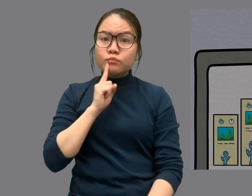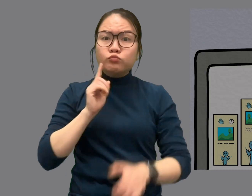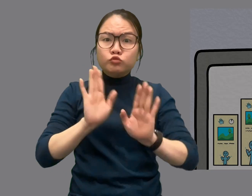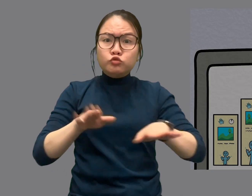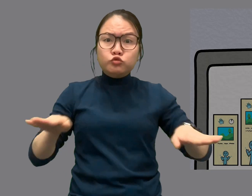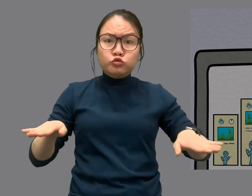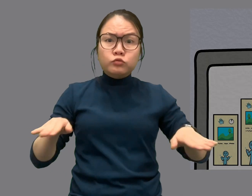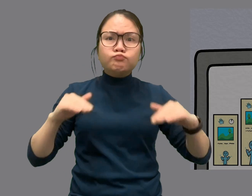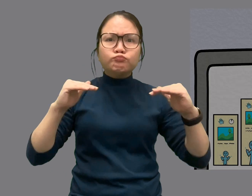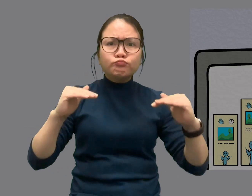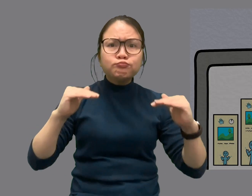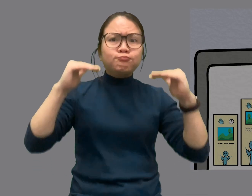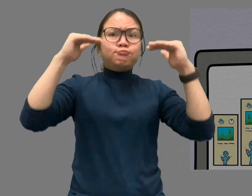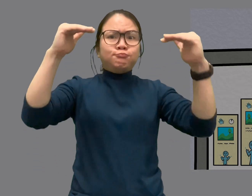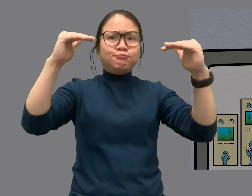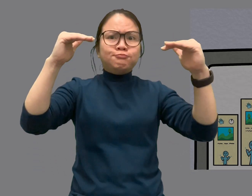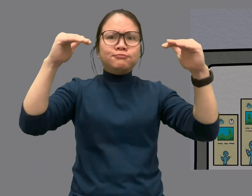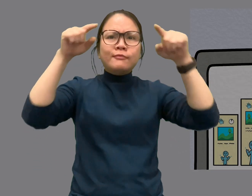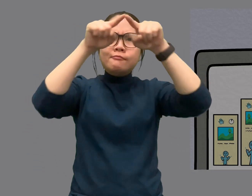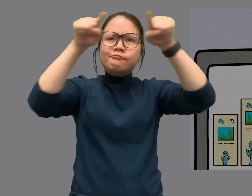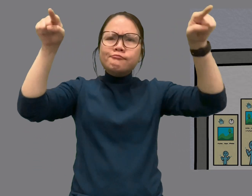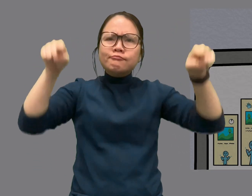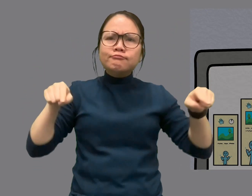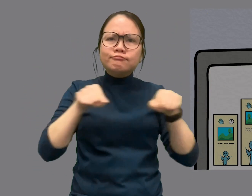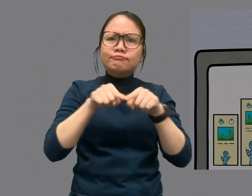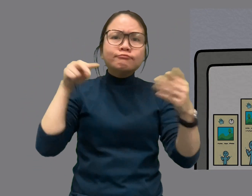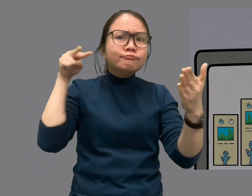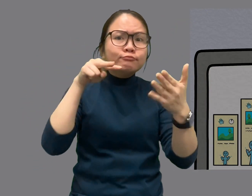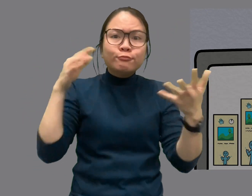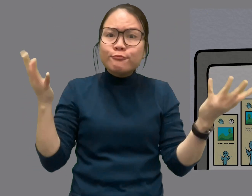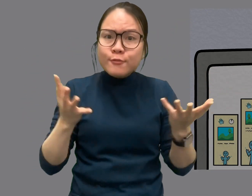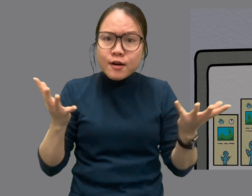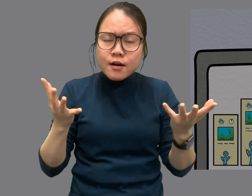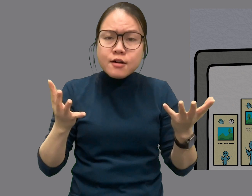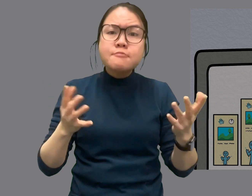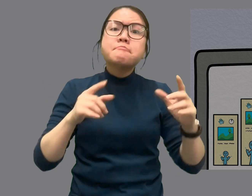At the next stage, readers need books that have two or three sentences per page.